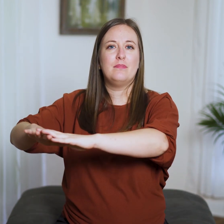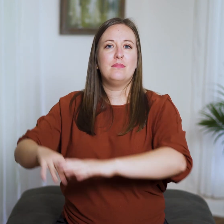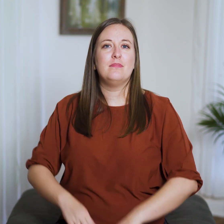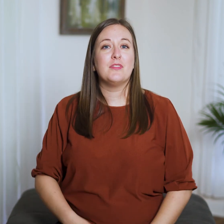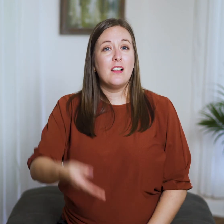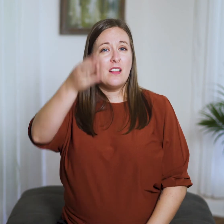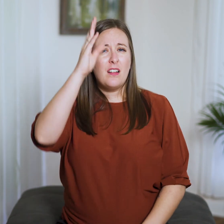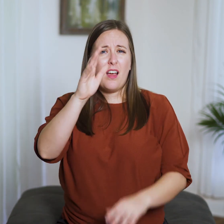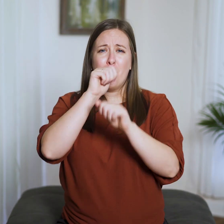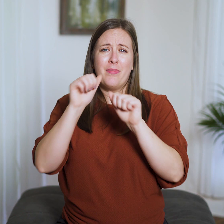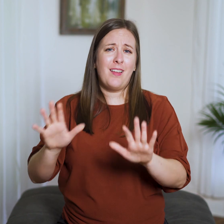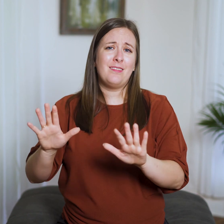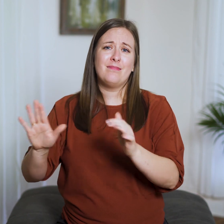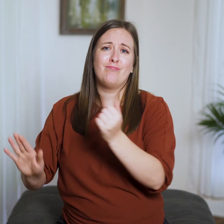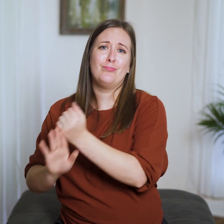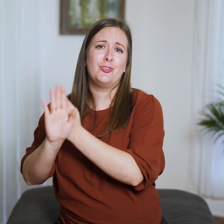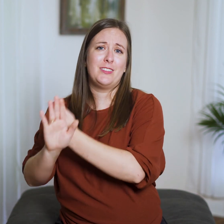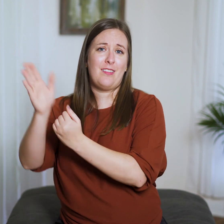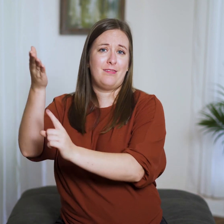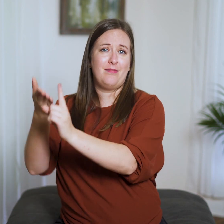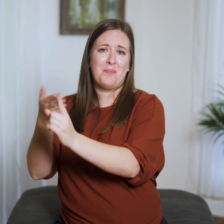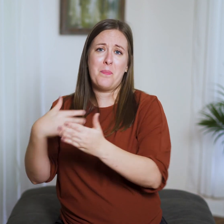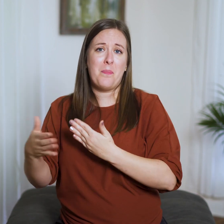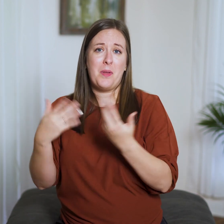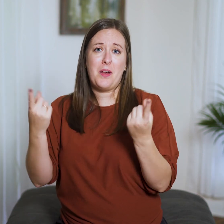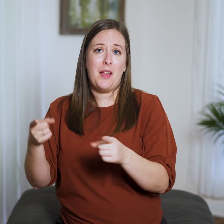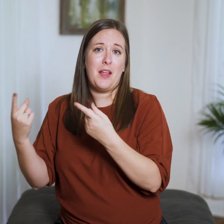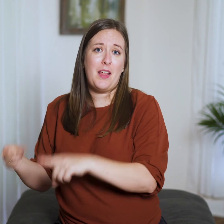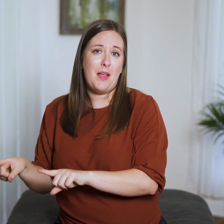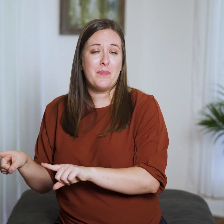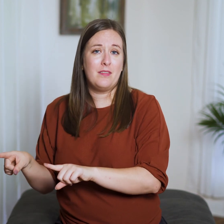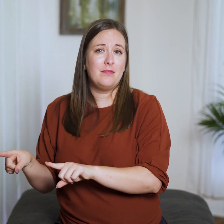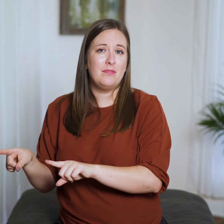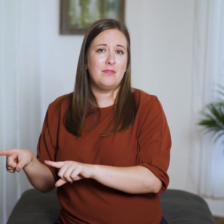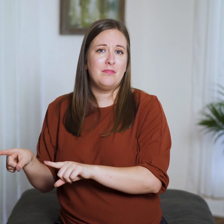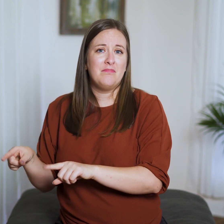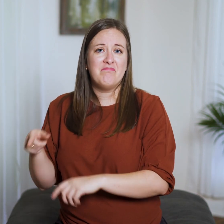But God blesses and protects what she has!